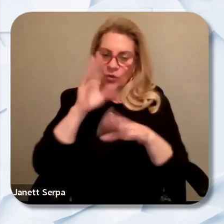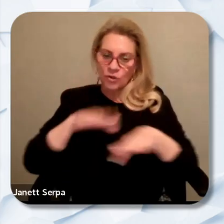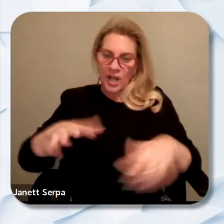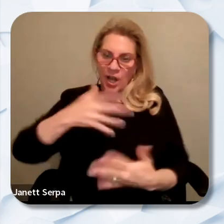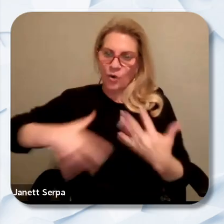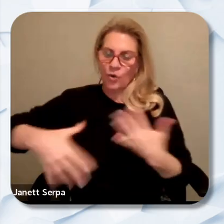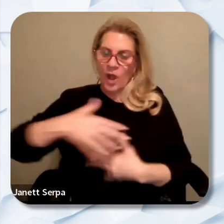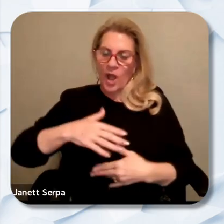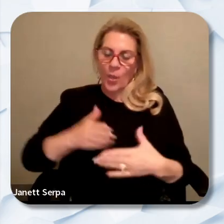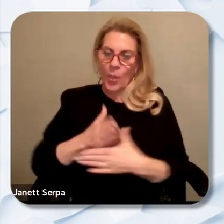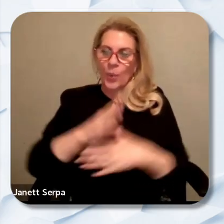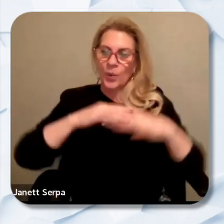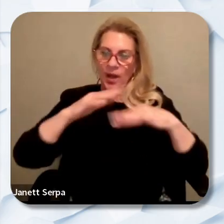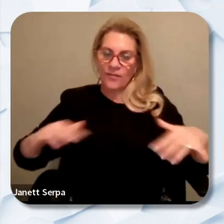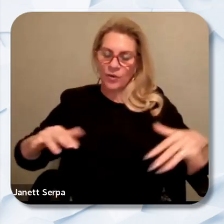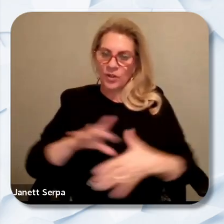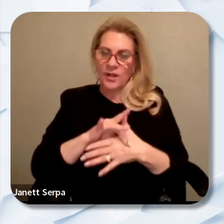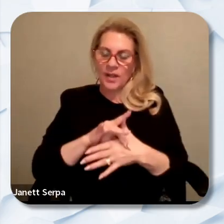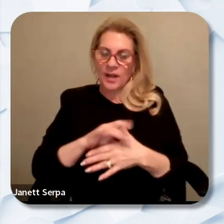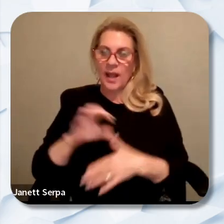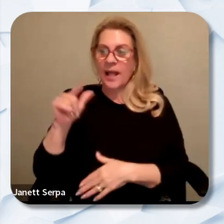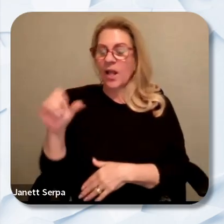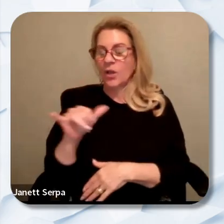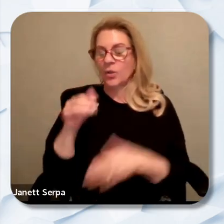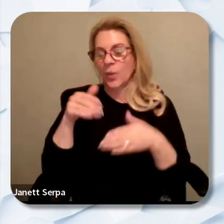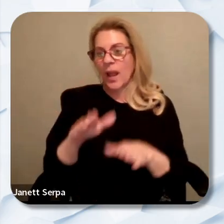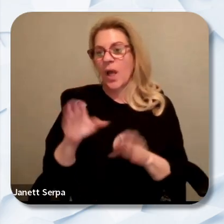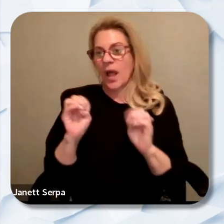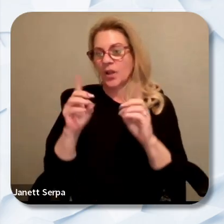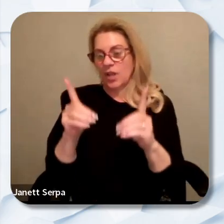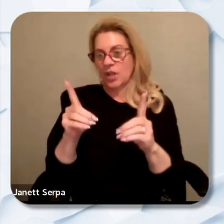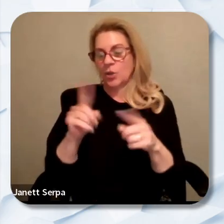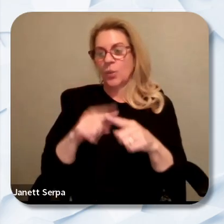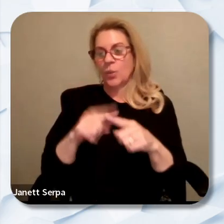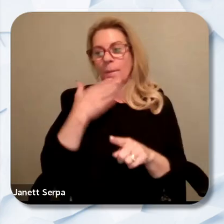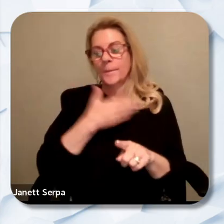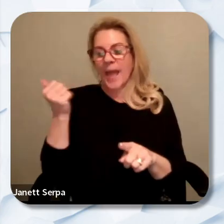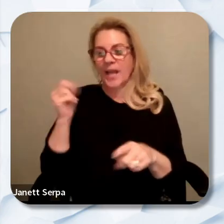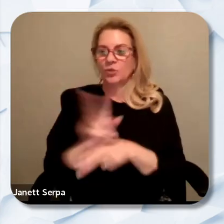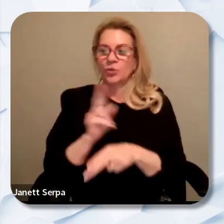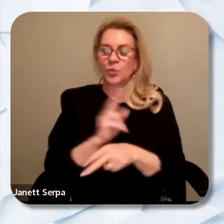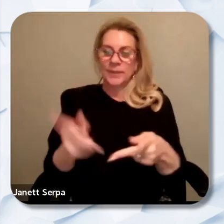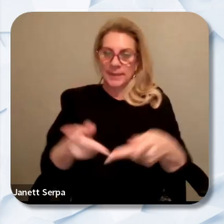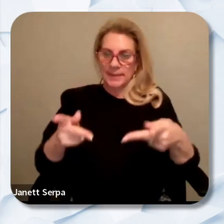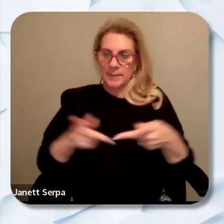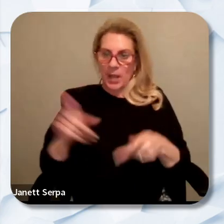diverse contexts. CLASS also allows educators to best leverage the space where they teach